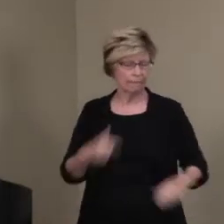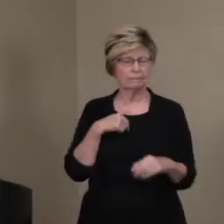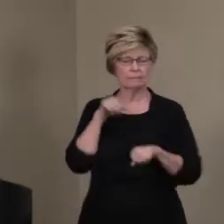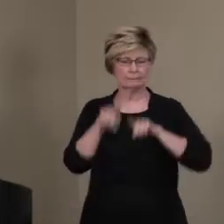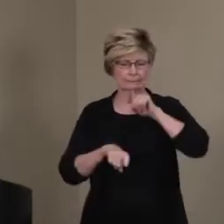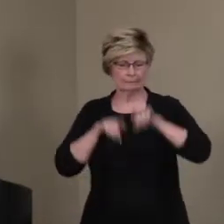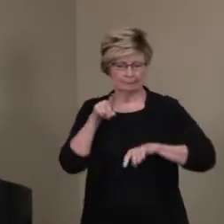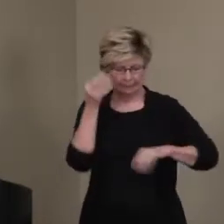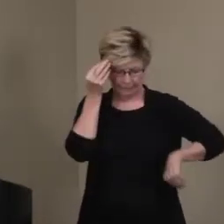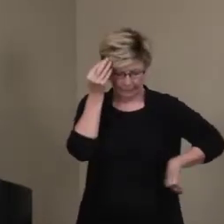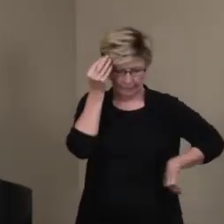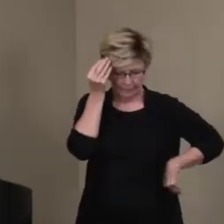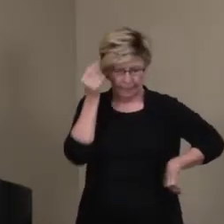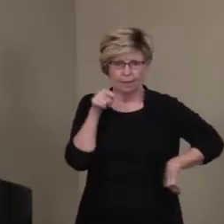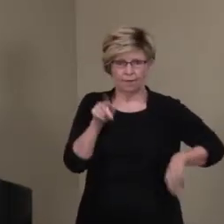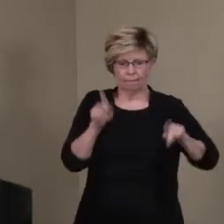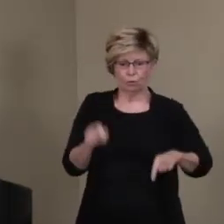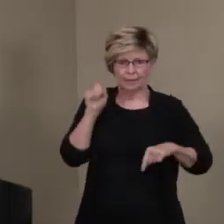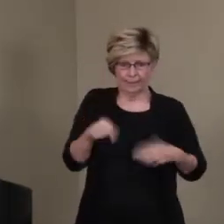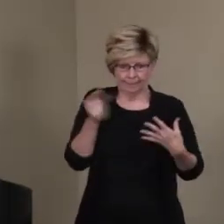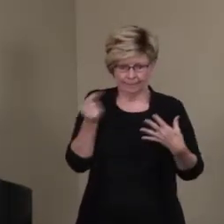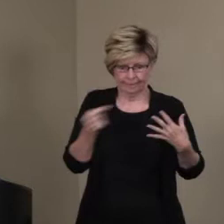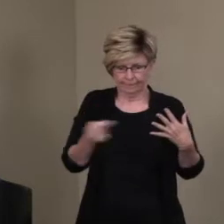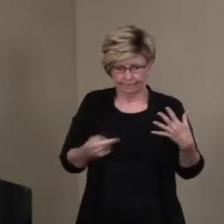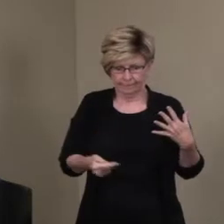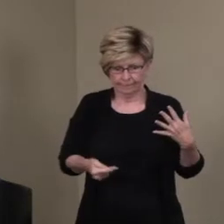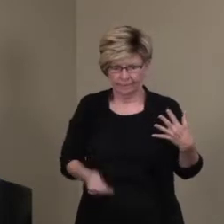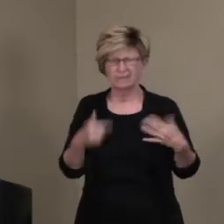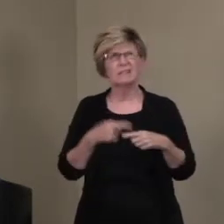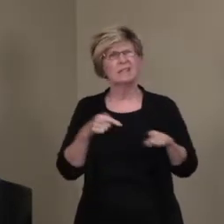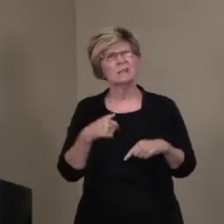we sit with a student and we ask them questions and they've got to answer a